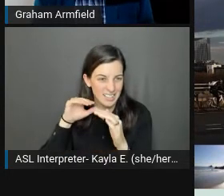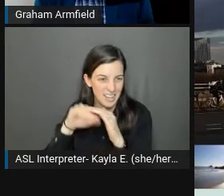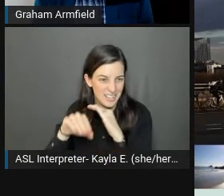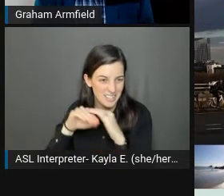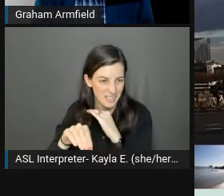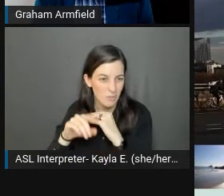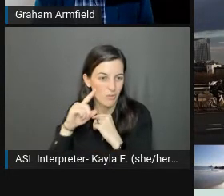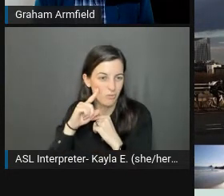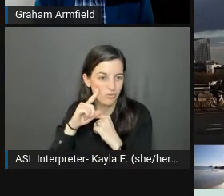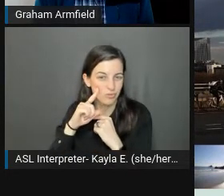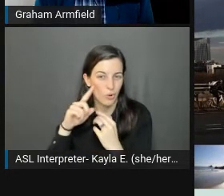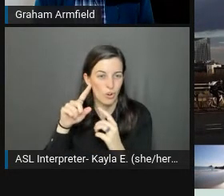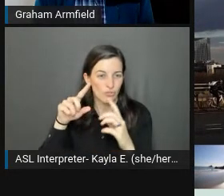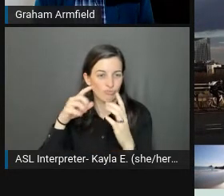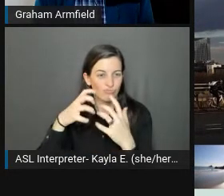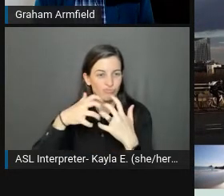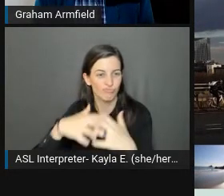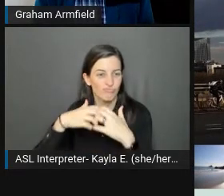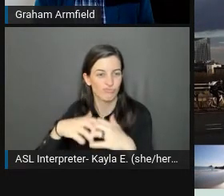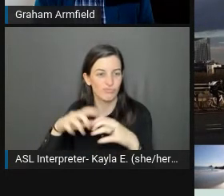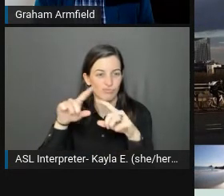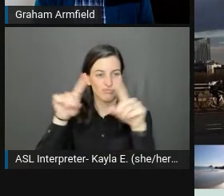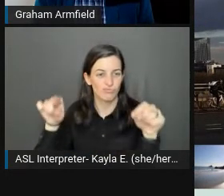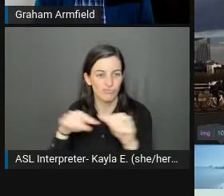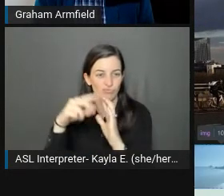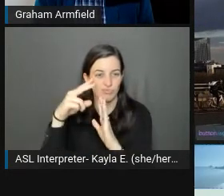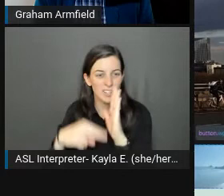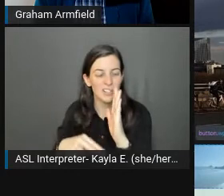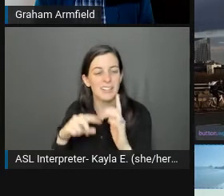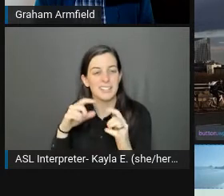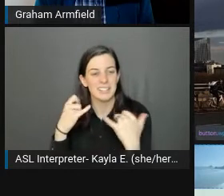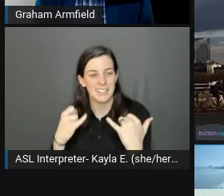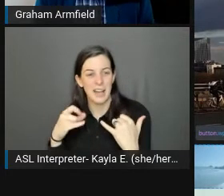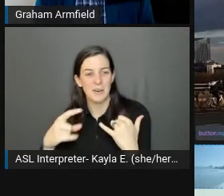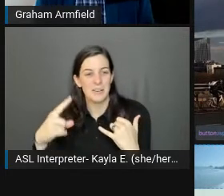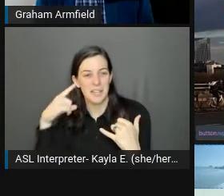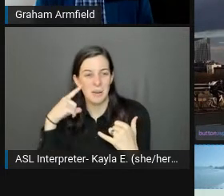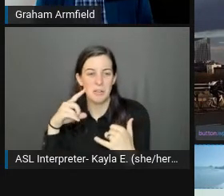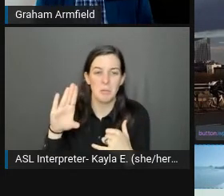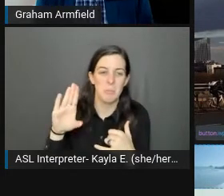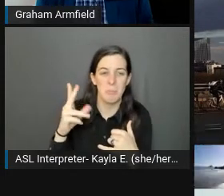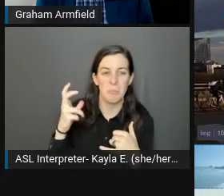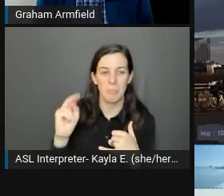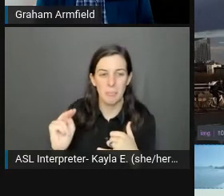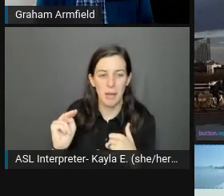to hear that it's a button for gallery thumbnail. There's also a tab index of zero on that unnecessary